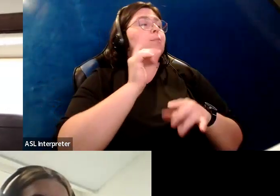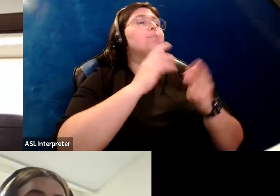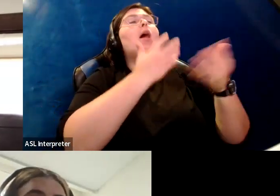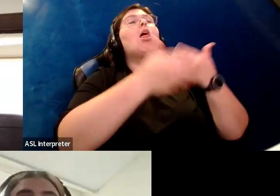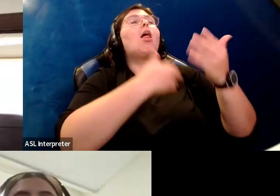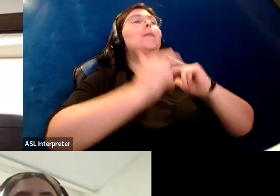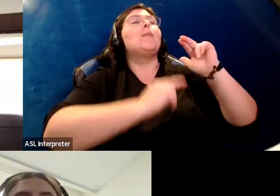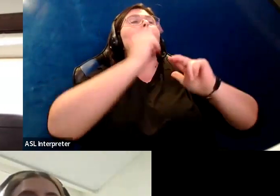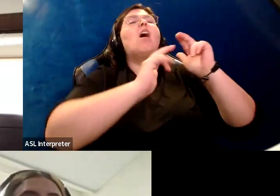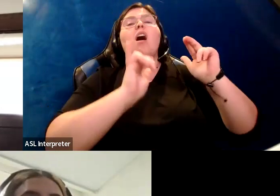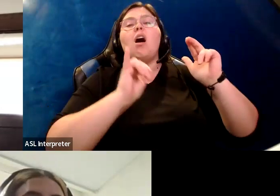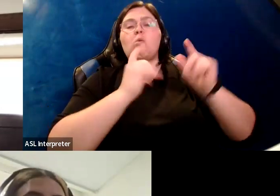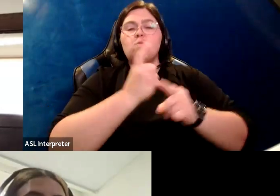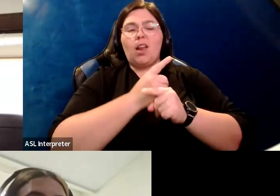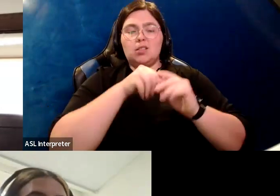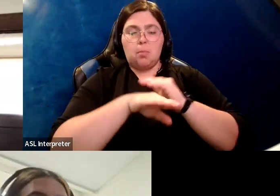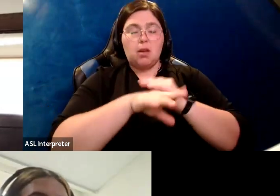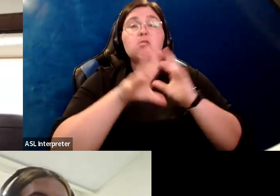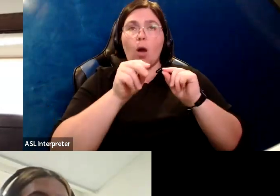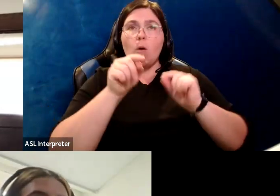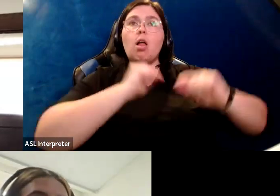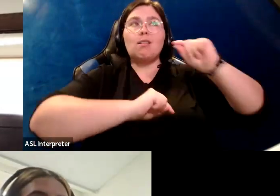but a fundamental principle, a world